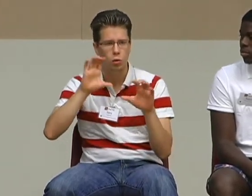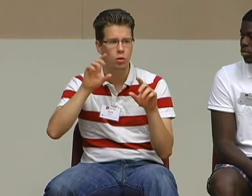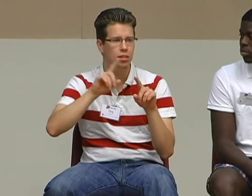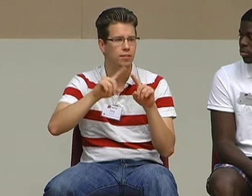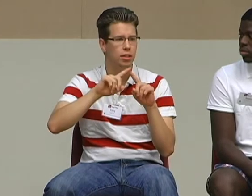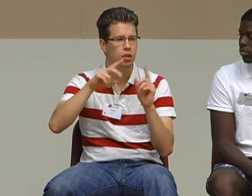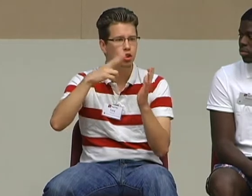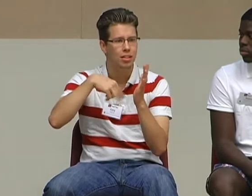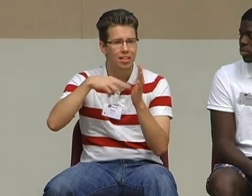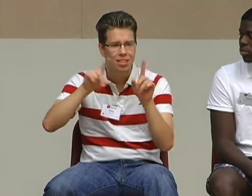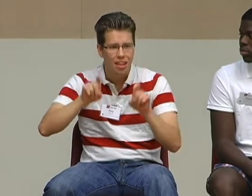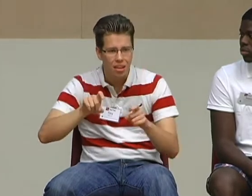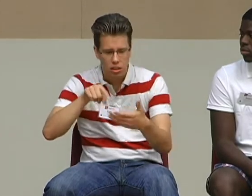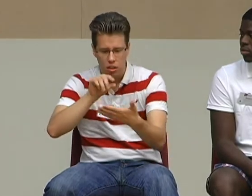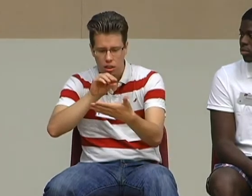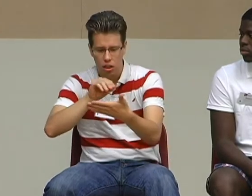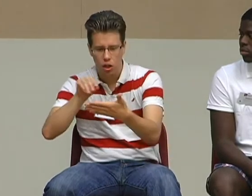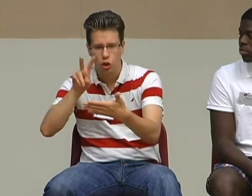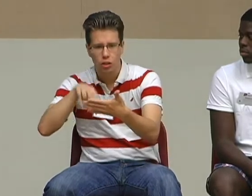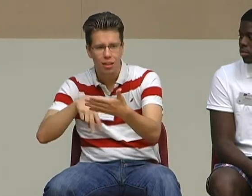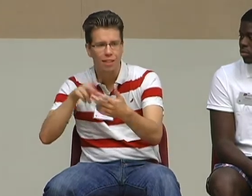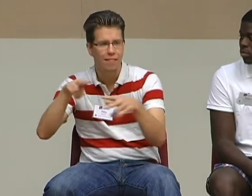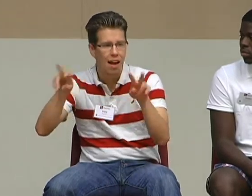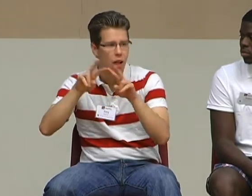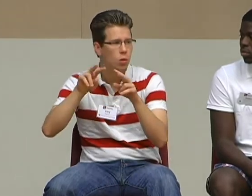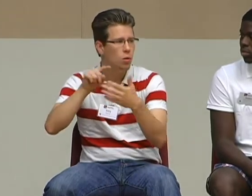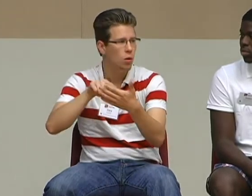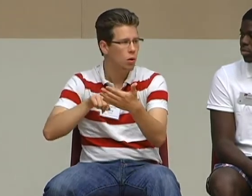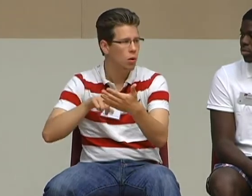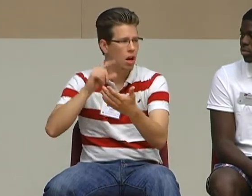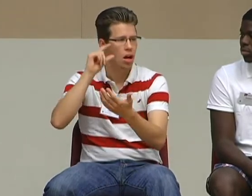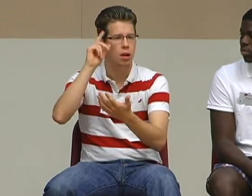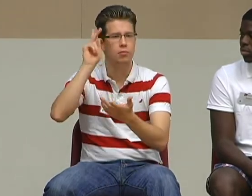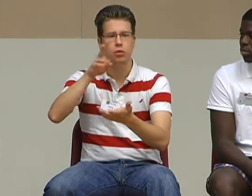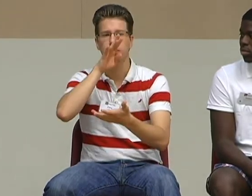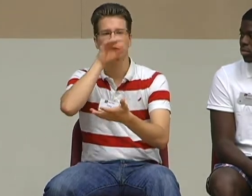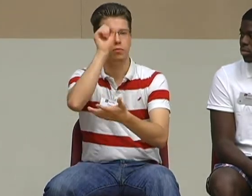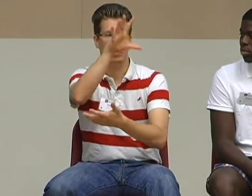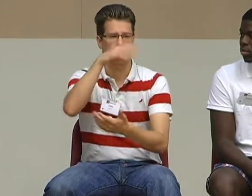So you had to do tests and take different readings and look for specific values and